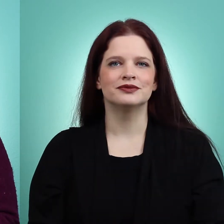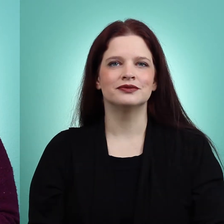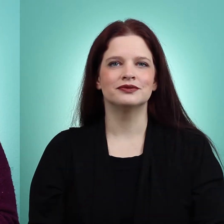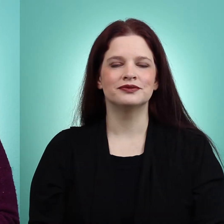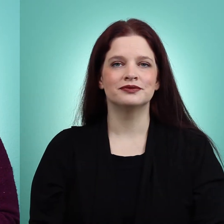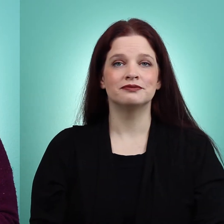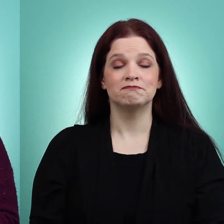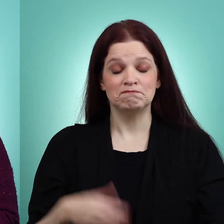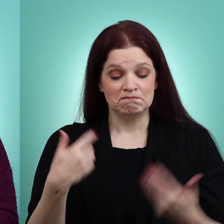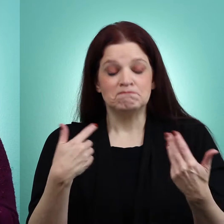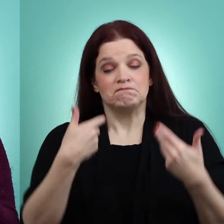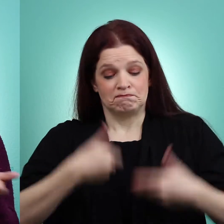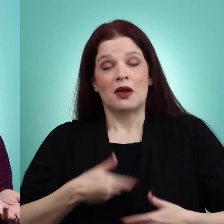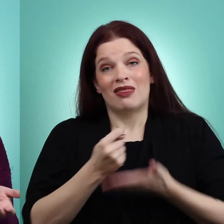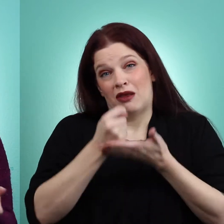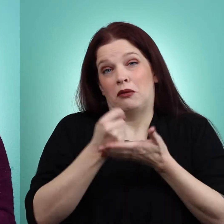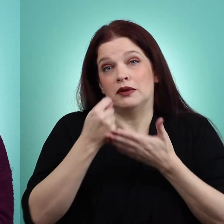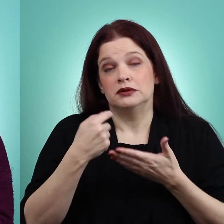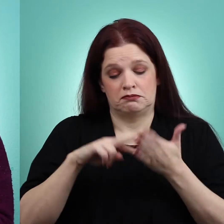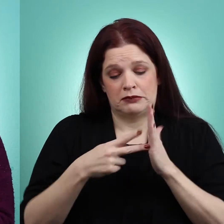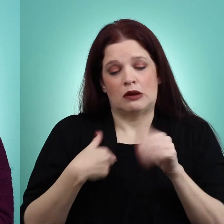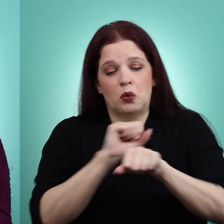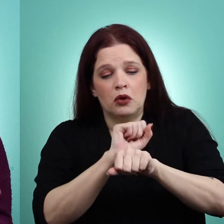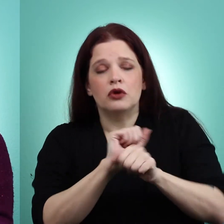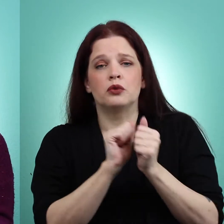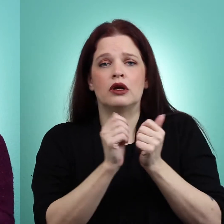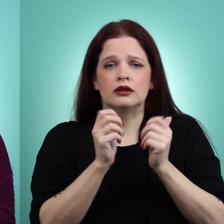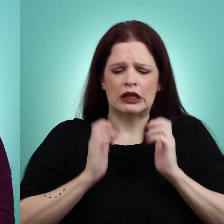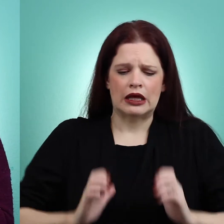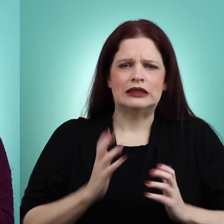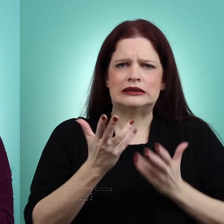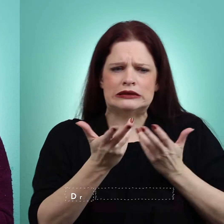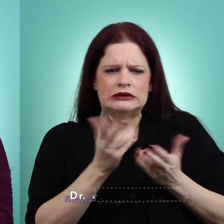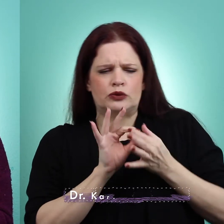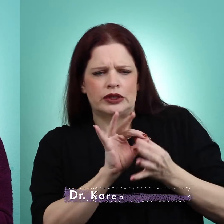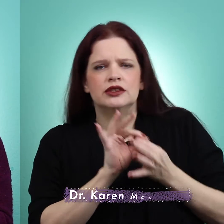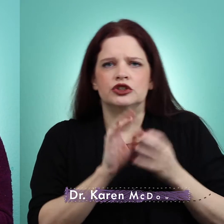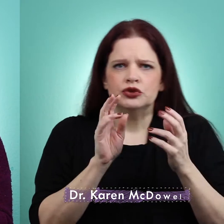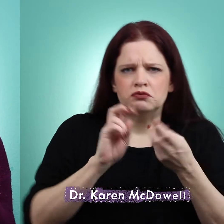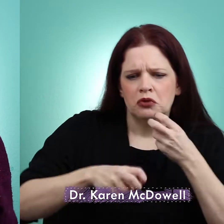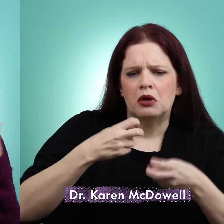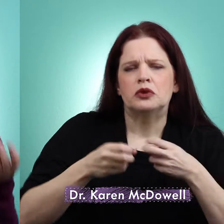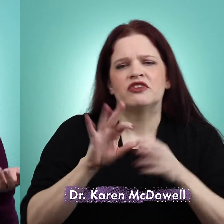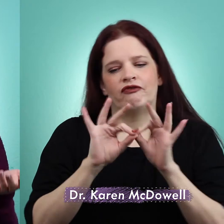As I mentioned, I'm a therapist, so I work with lots of clients on interpersonal issues, maybe family disruptions, especially around the holiday